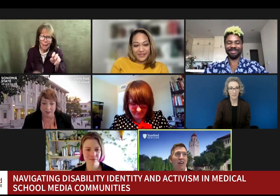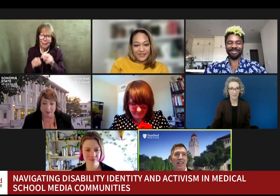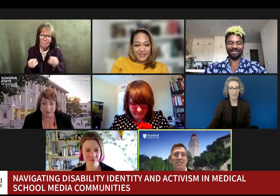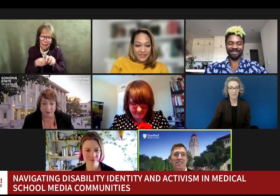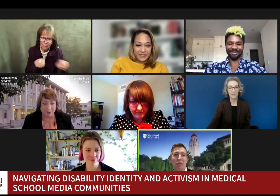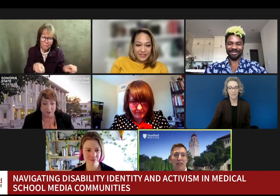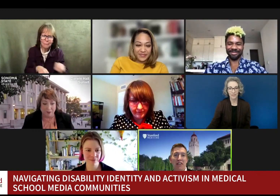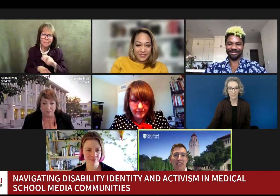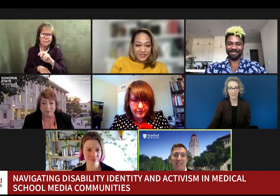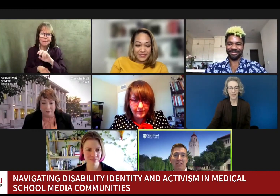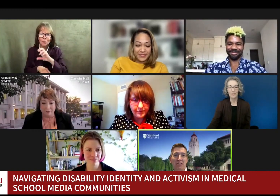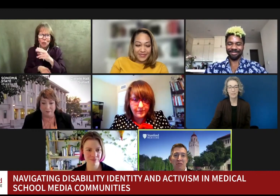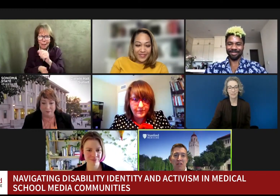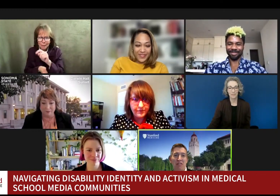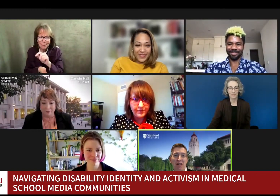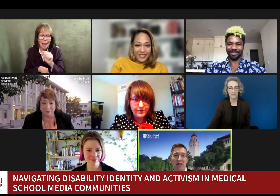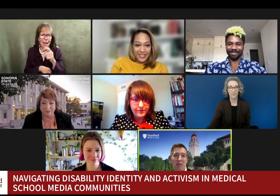I can see why you guys have so many followers.